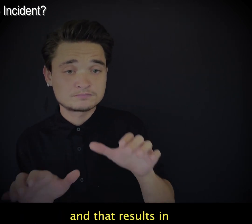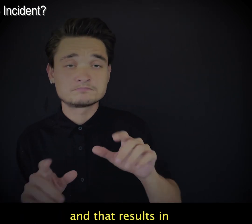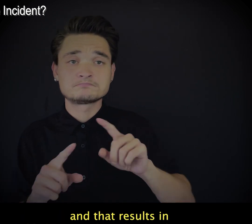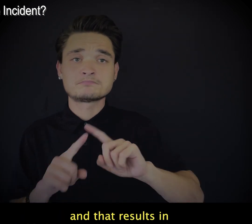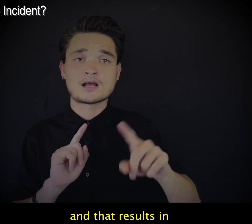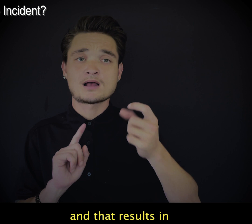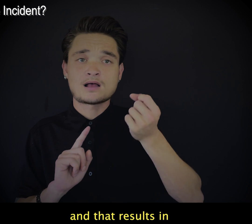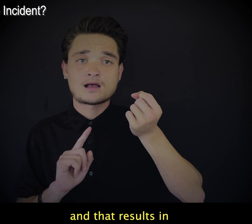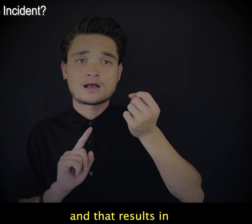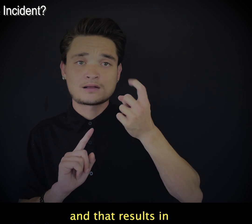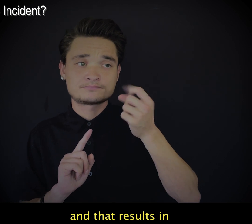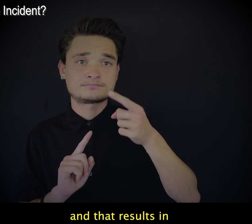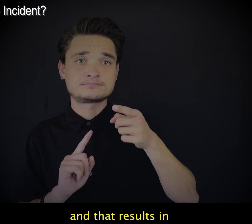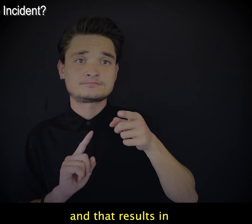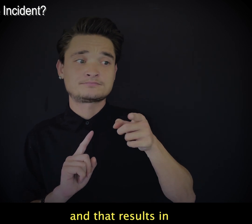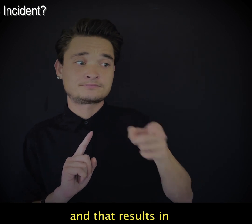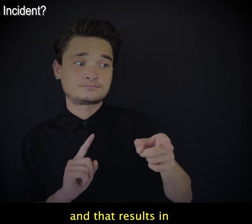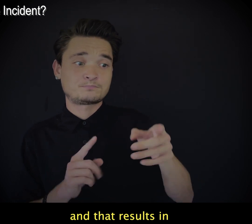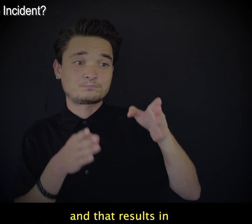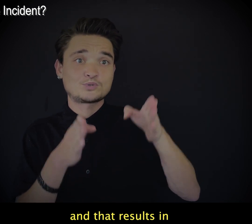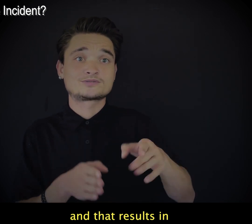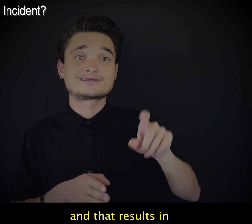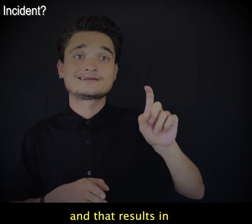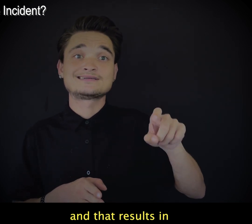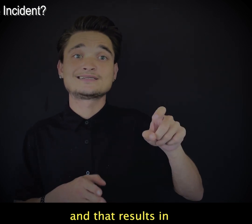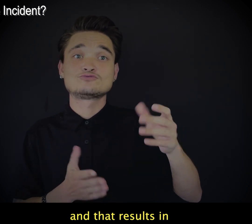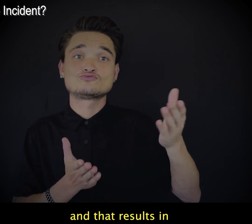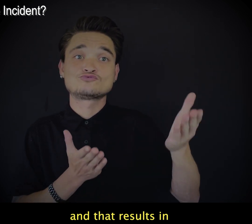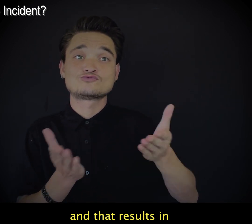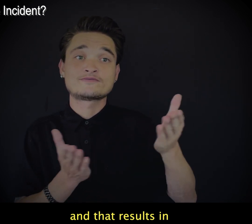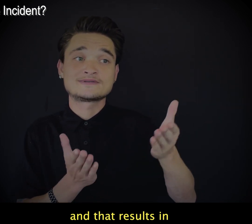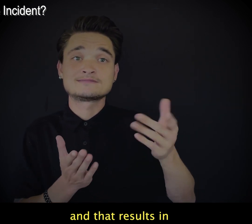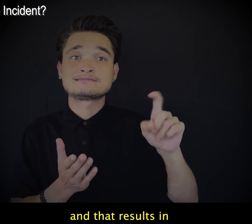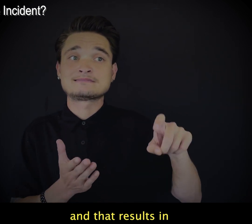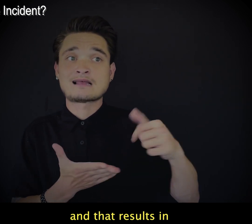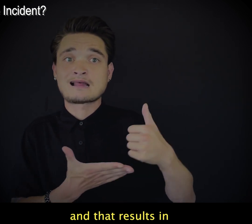and that results in or is likely to result in death, physical injury,